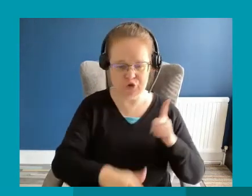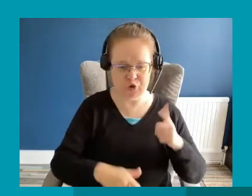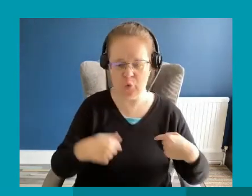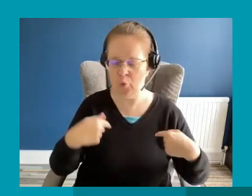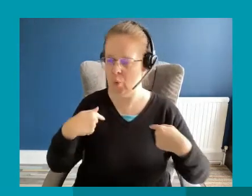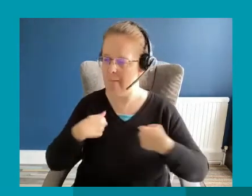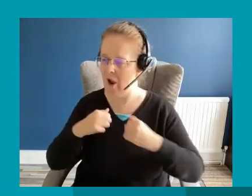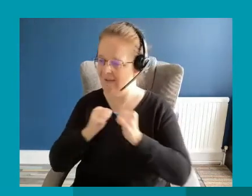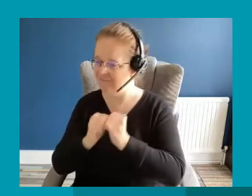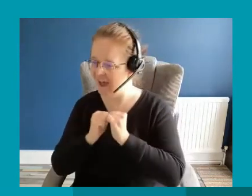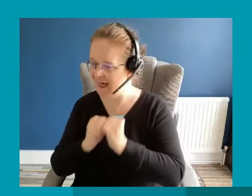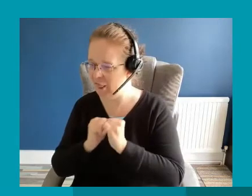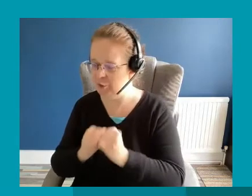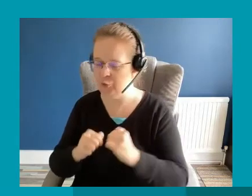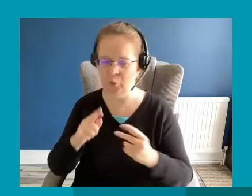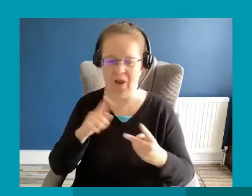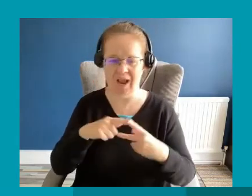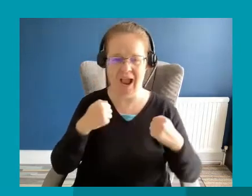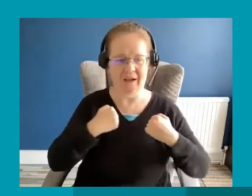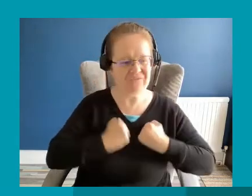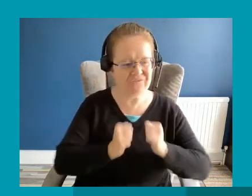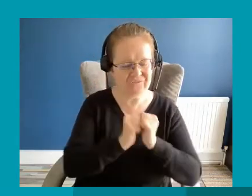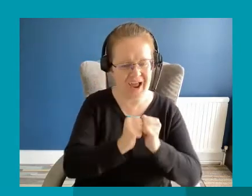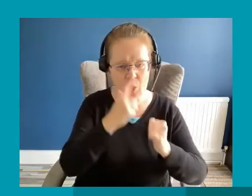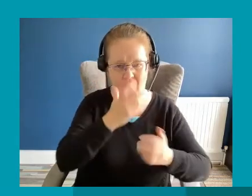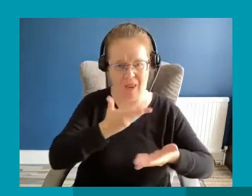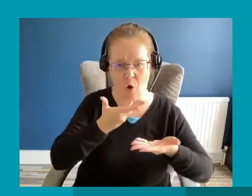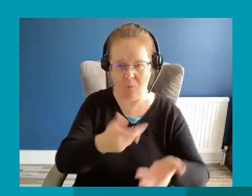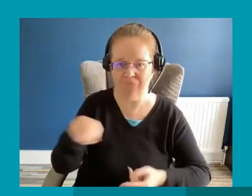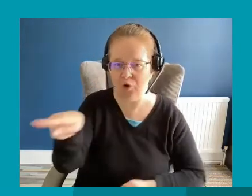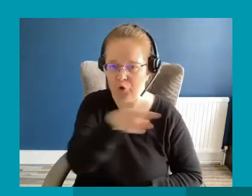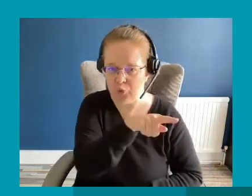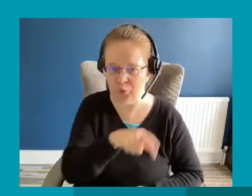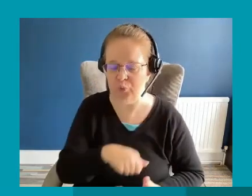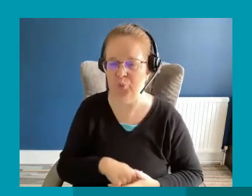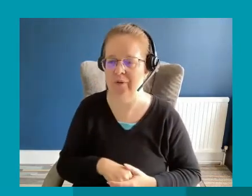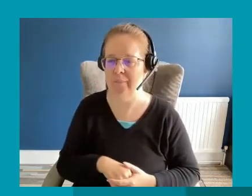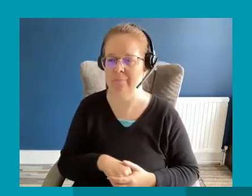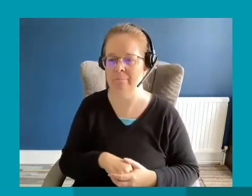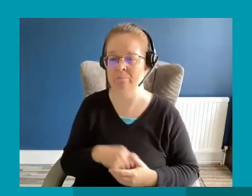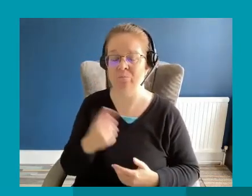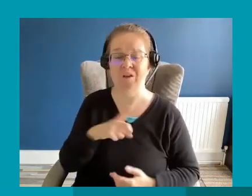This is my value and this is the value I can offer you.